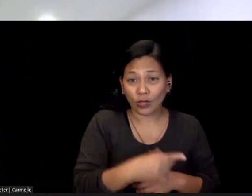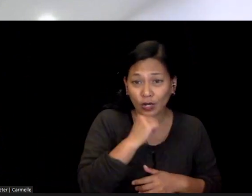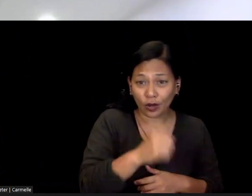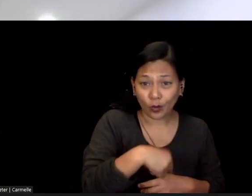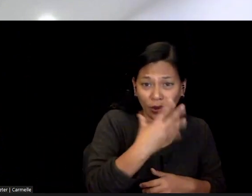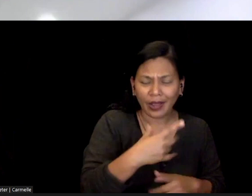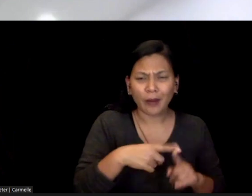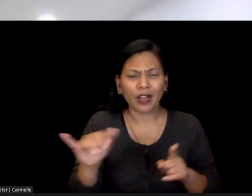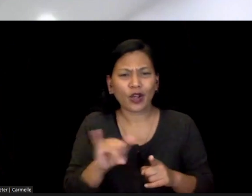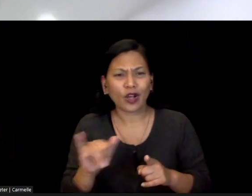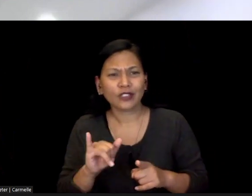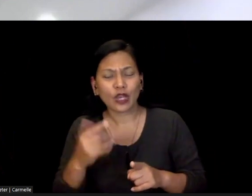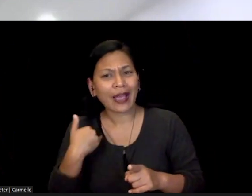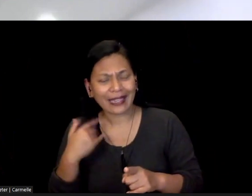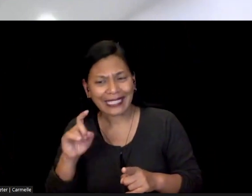there's more to be done in terms of indigenous.